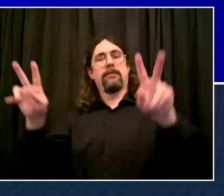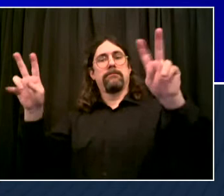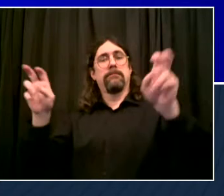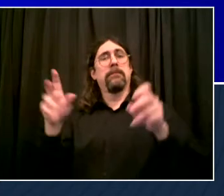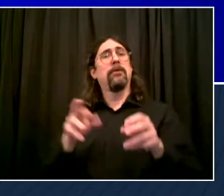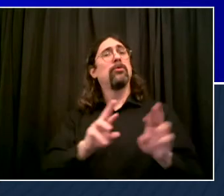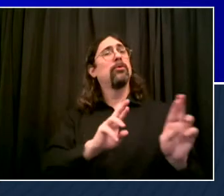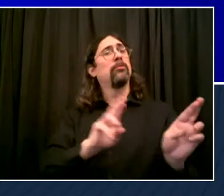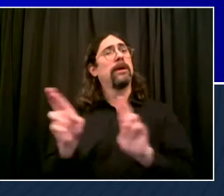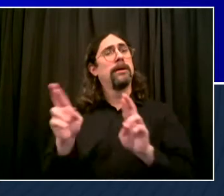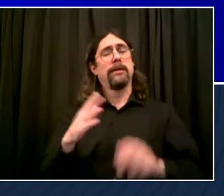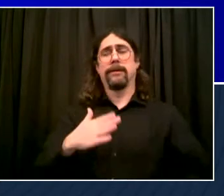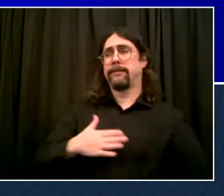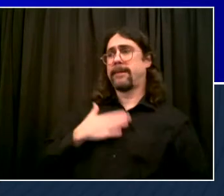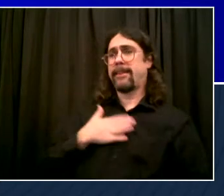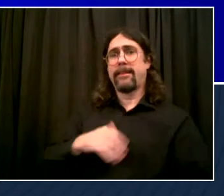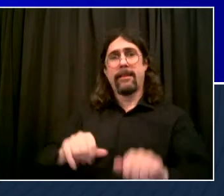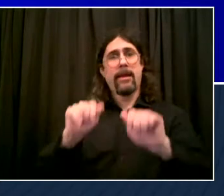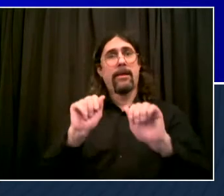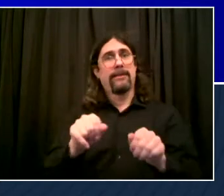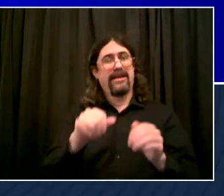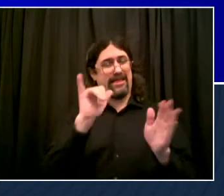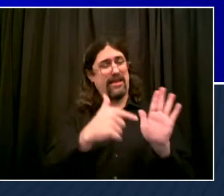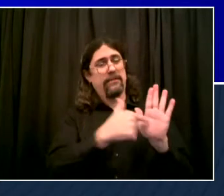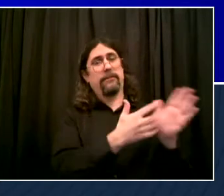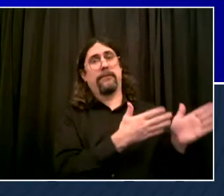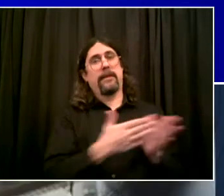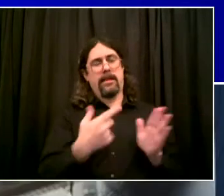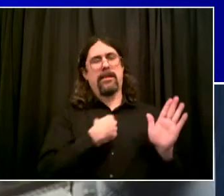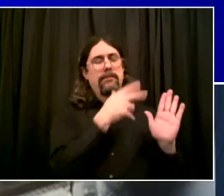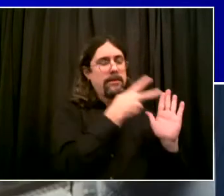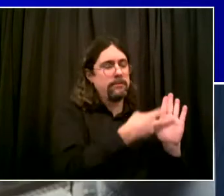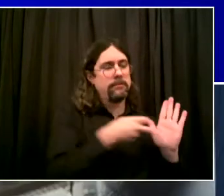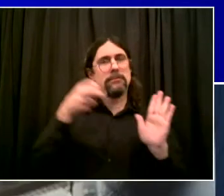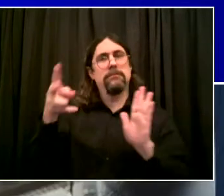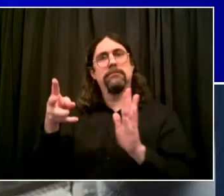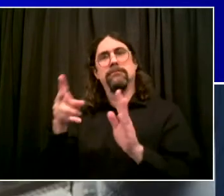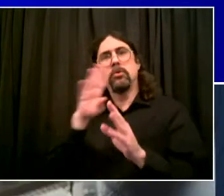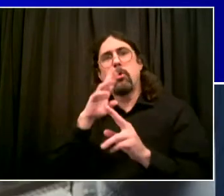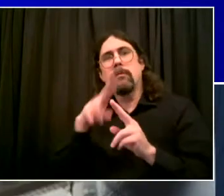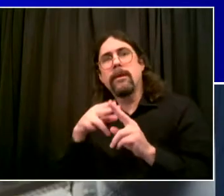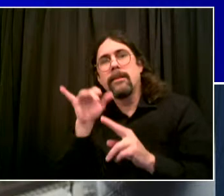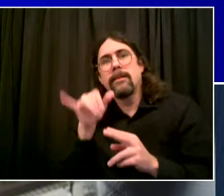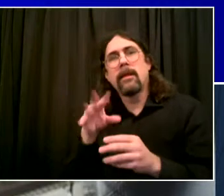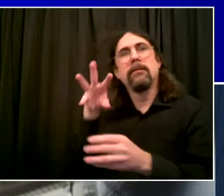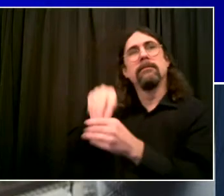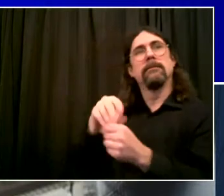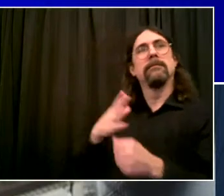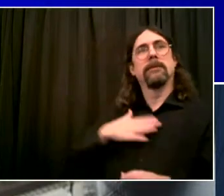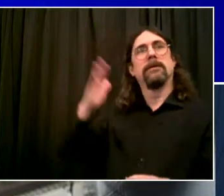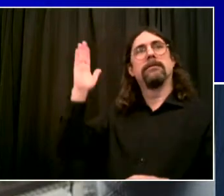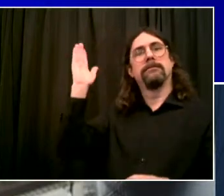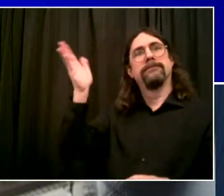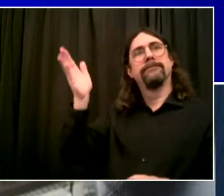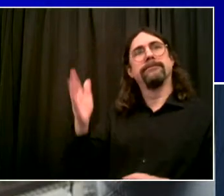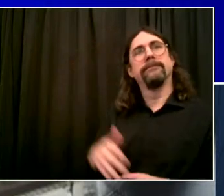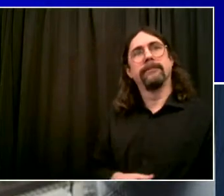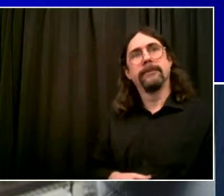THE INSPIRATION WE GOT FROM THE READY WILLING AND ABLE INITIATIVE AND TURNING IT INTO SOSOEMTHING G ATHT IWLLLLB E AN